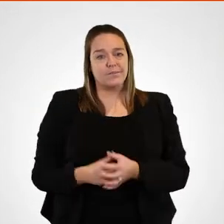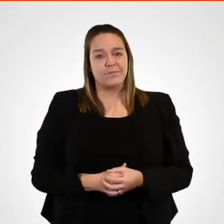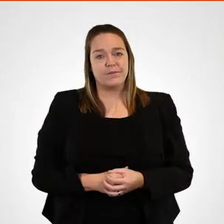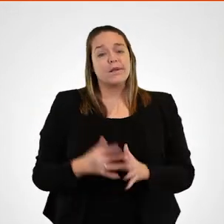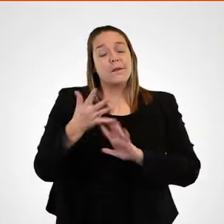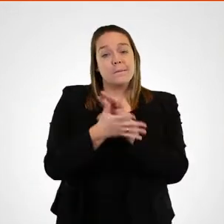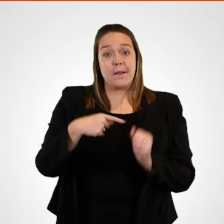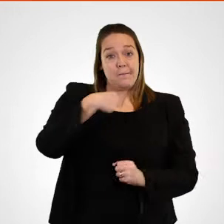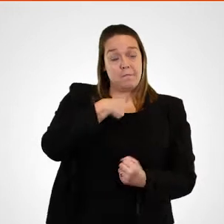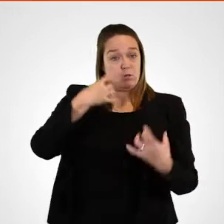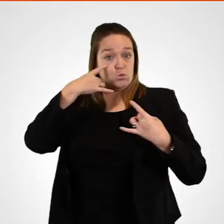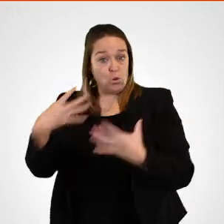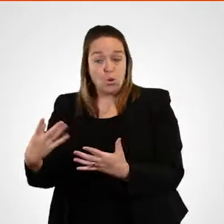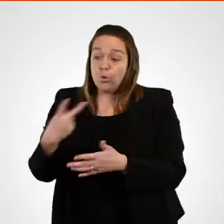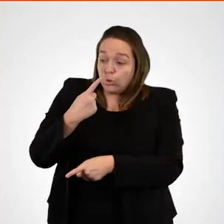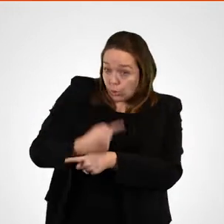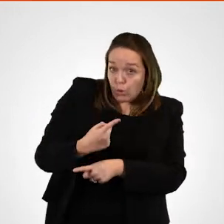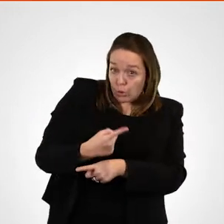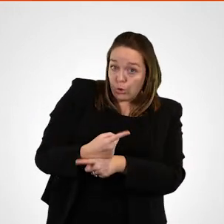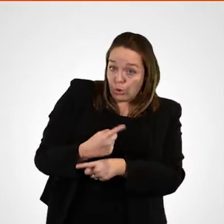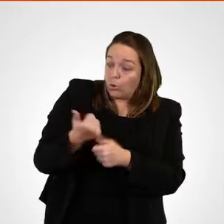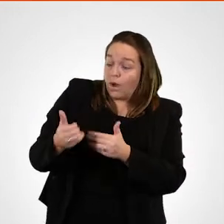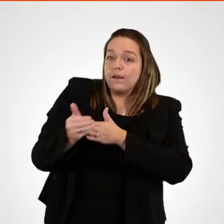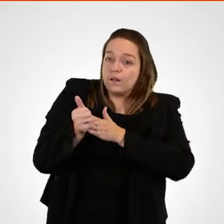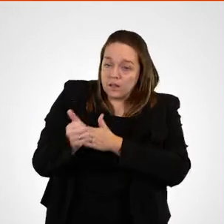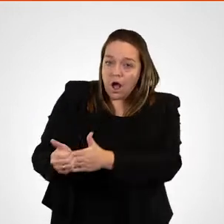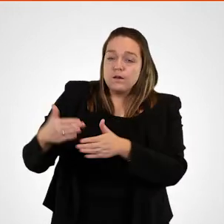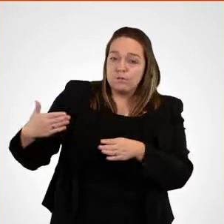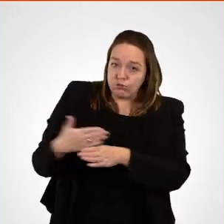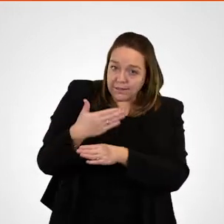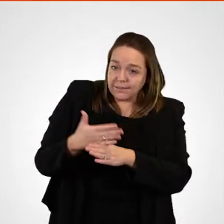so that I show you, we talk a little bit about it, we do guided practice.